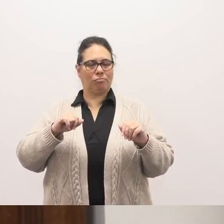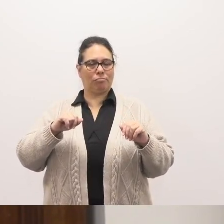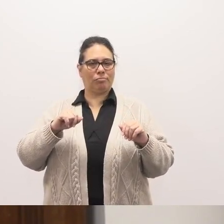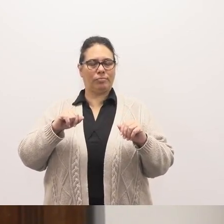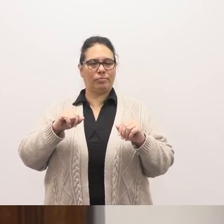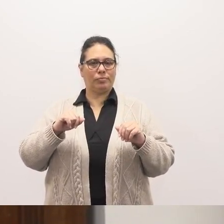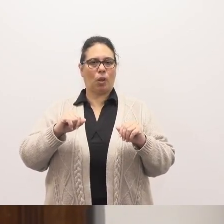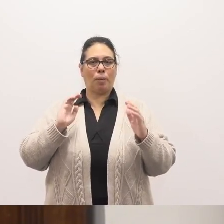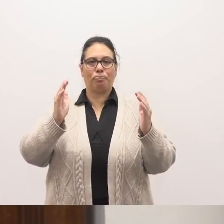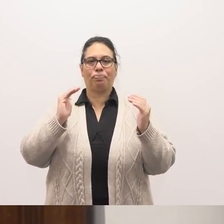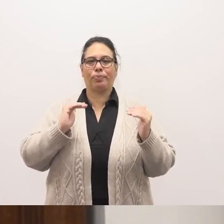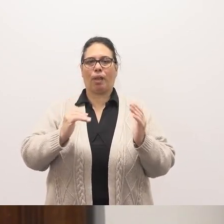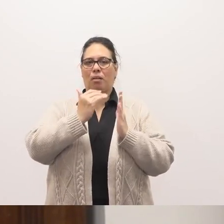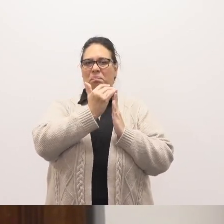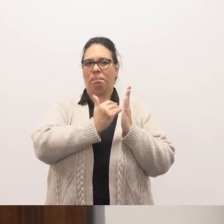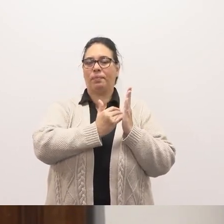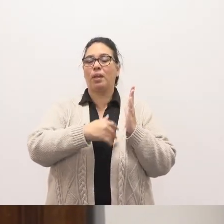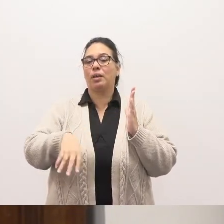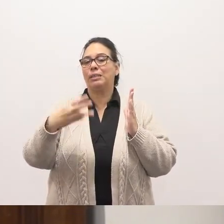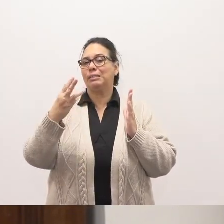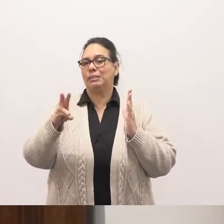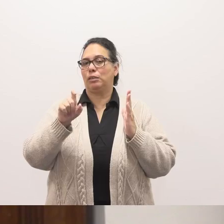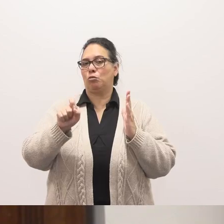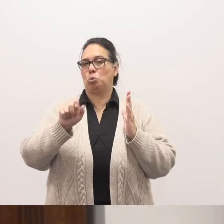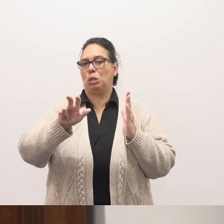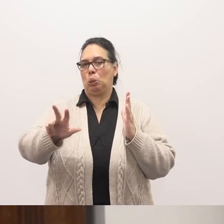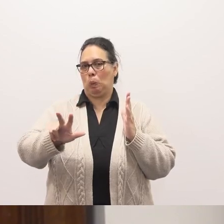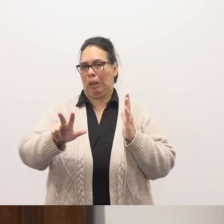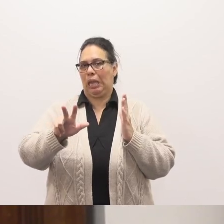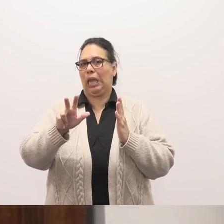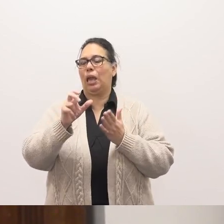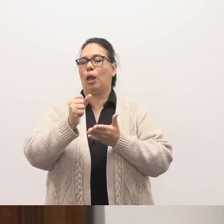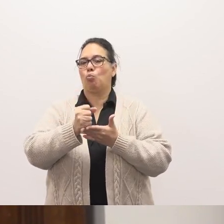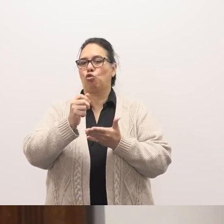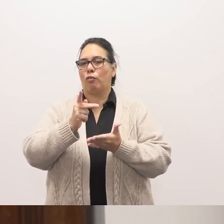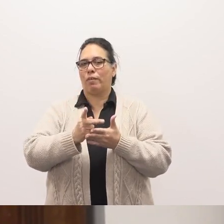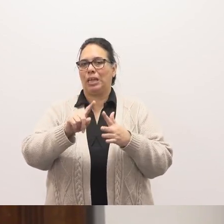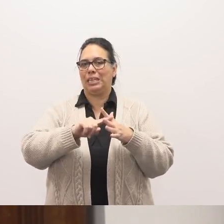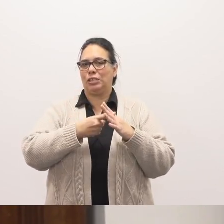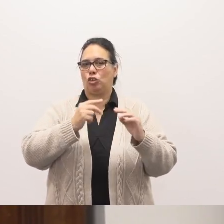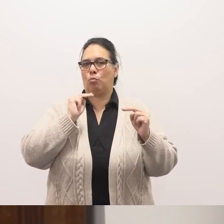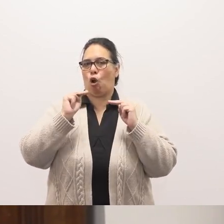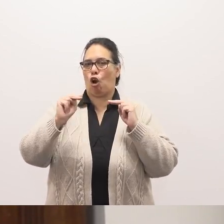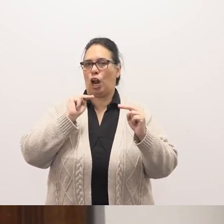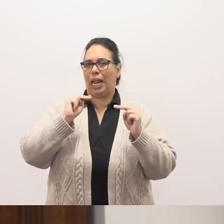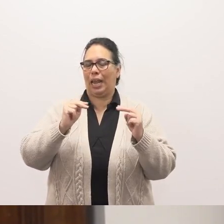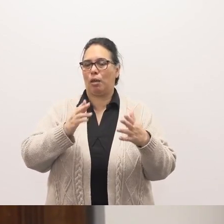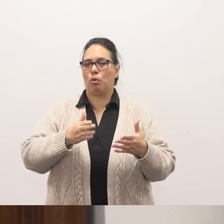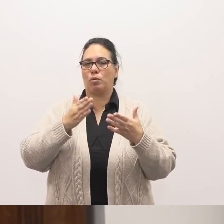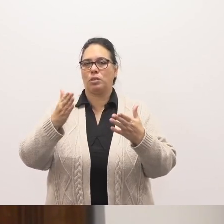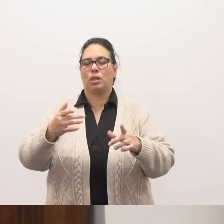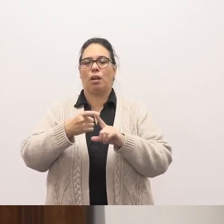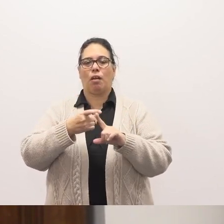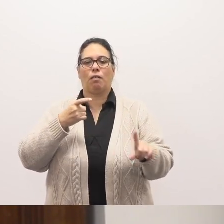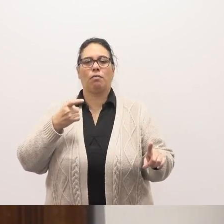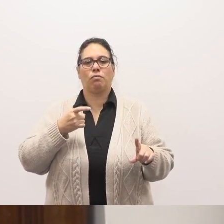Item 16.3, approval of initial bargaining proposals from the Long Beach Unified School District,